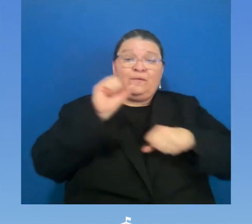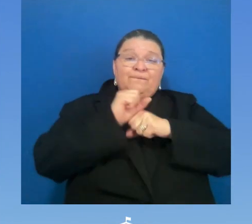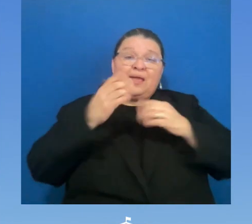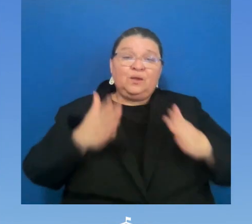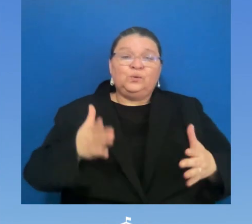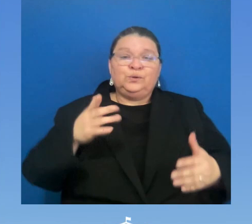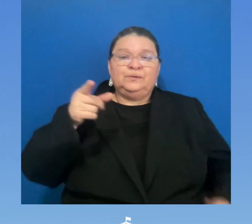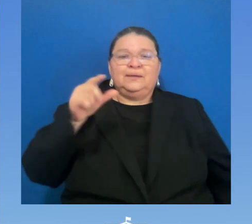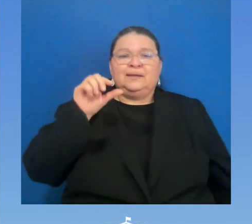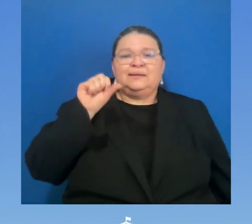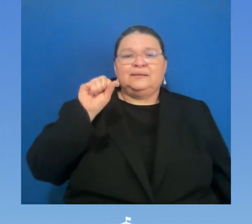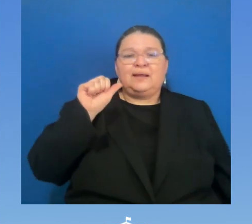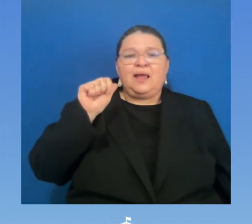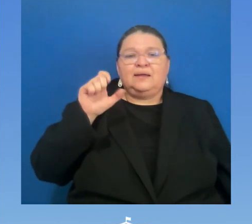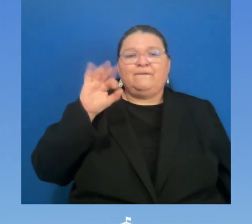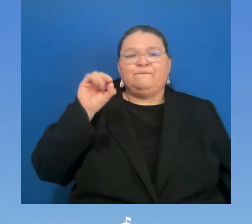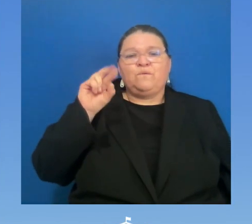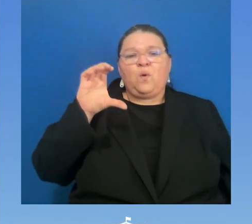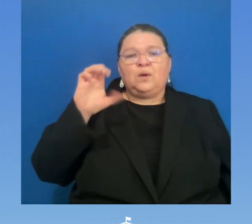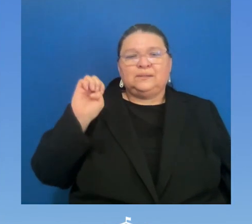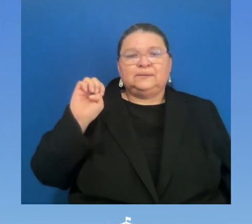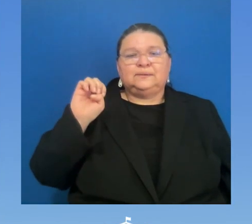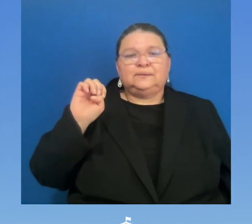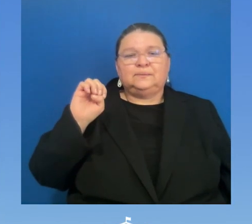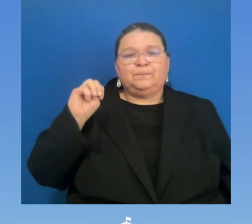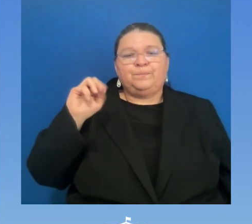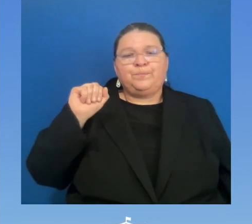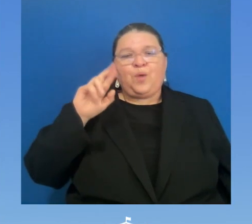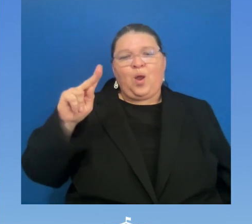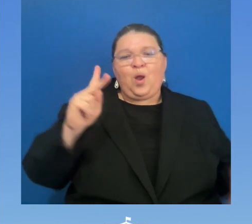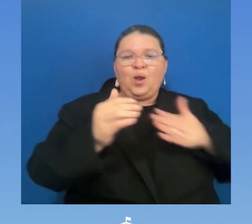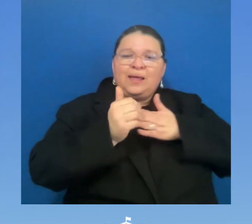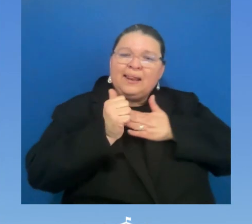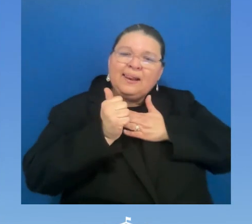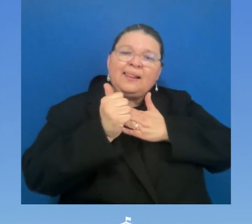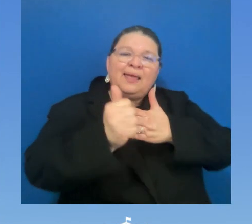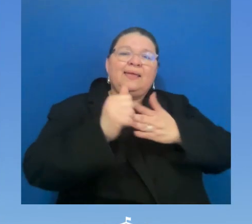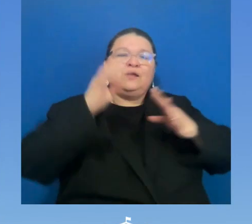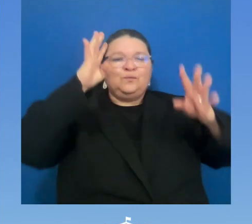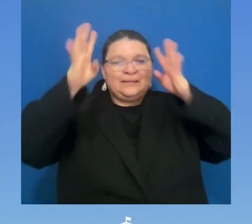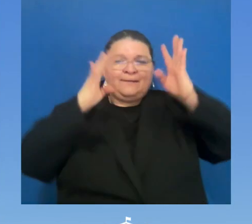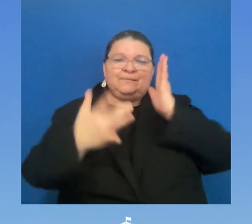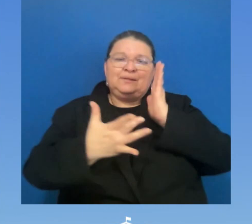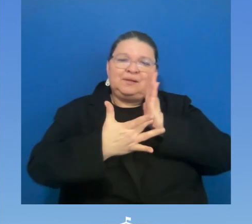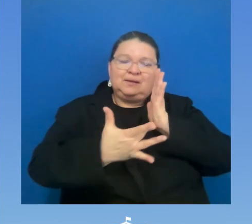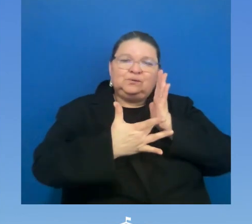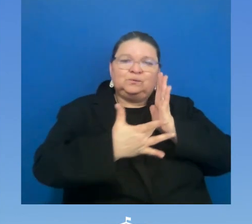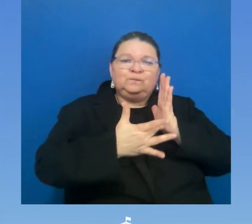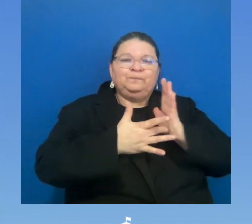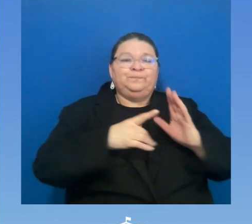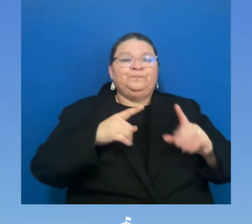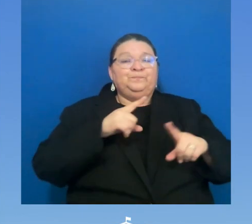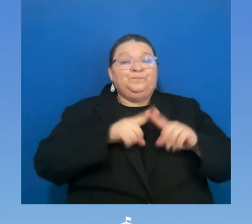leading innovators in technology for decades, but in fact has been leading on this issue of gender equity